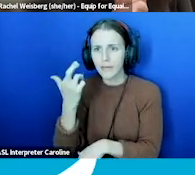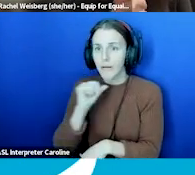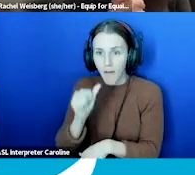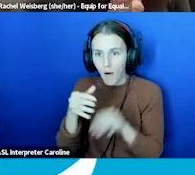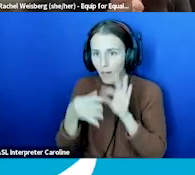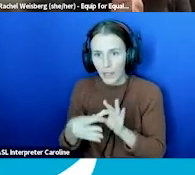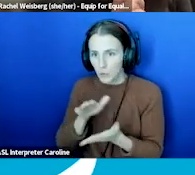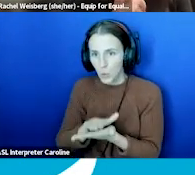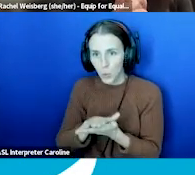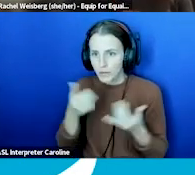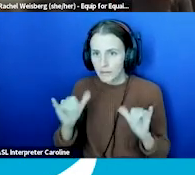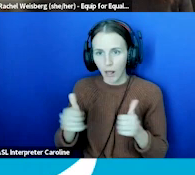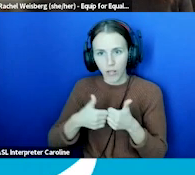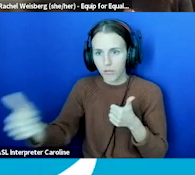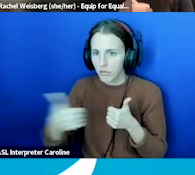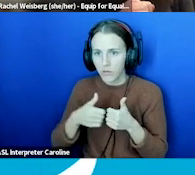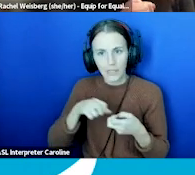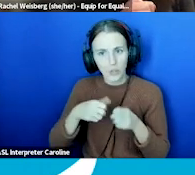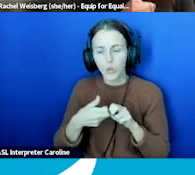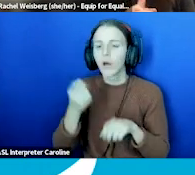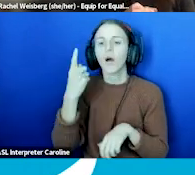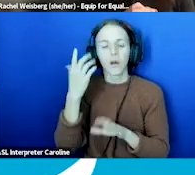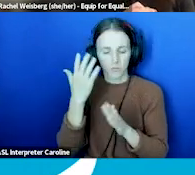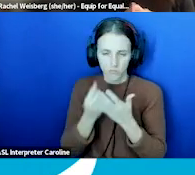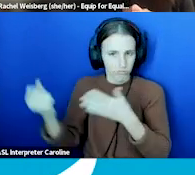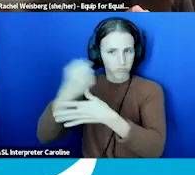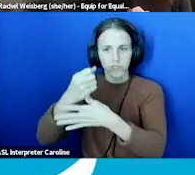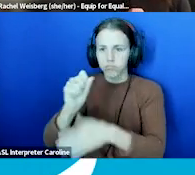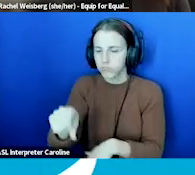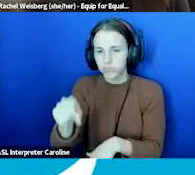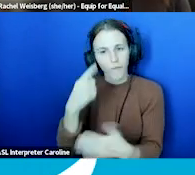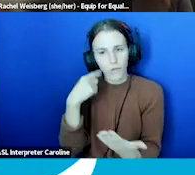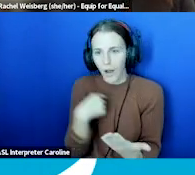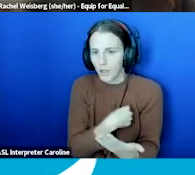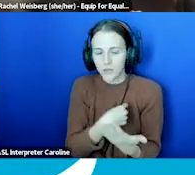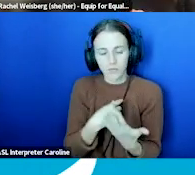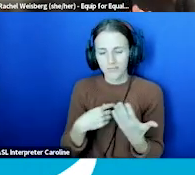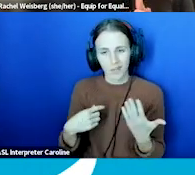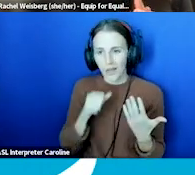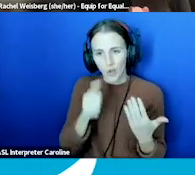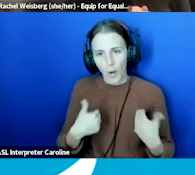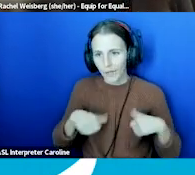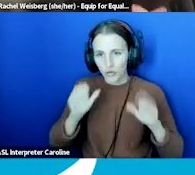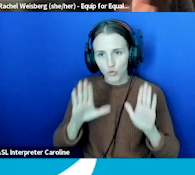WE ADDRESS THAT FROM EQUIP FOR EQUALITY GOING TO A MEDICAL APPOINTMENT.